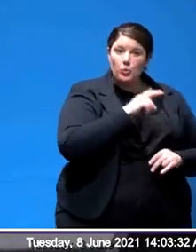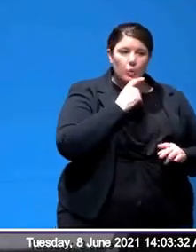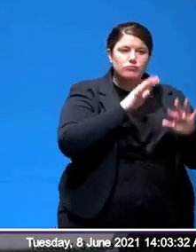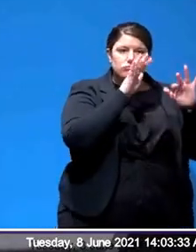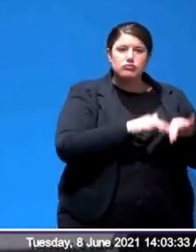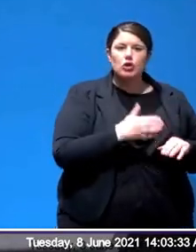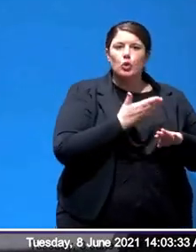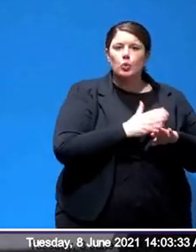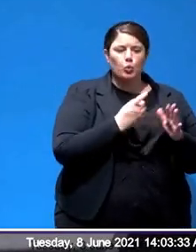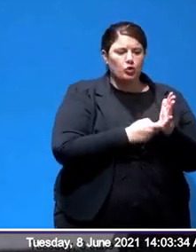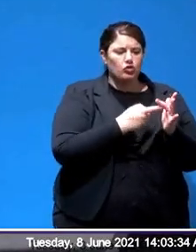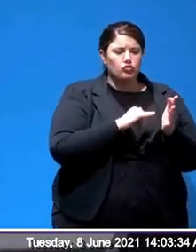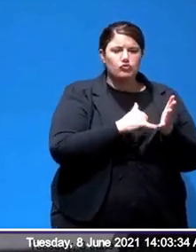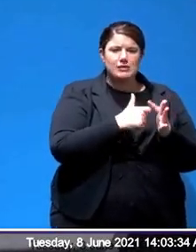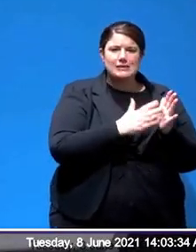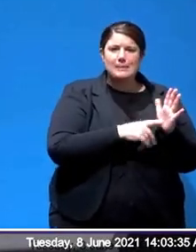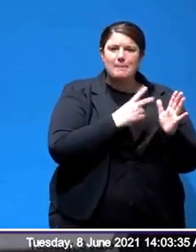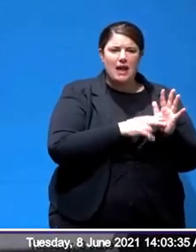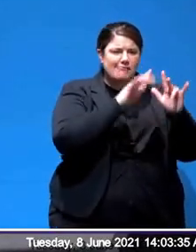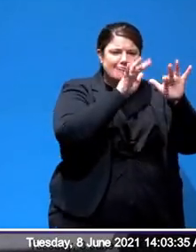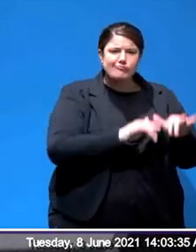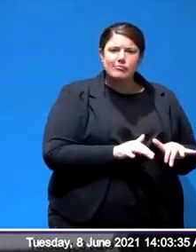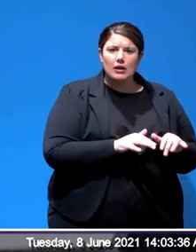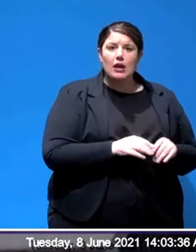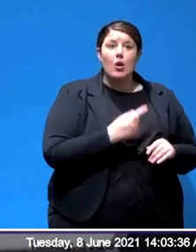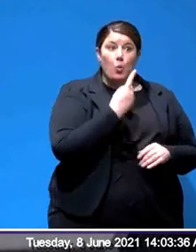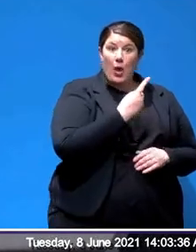We would often have multiple RiskMans for the one injury and I think that's